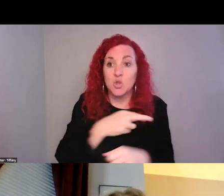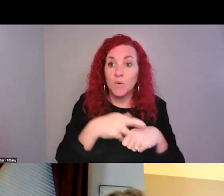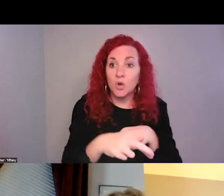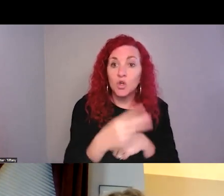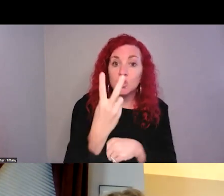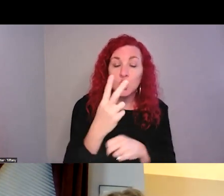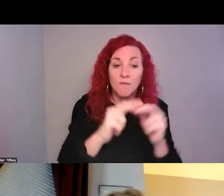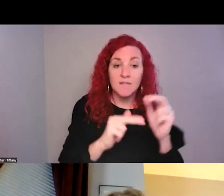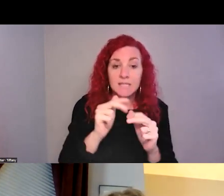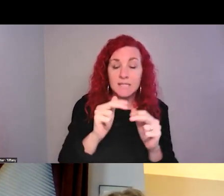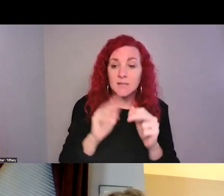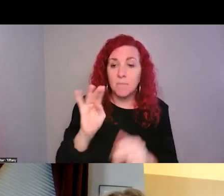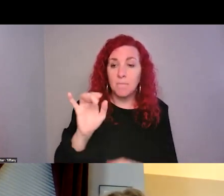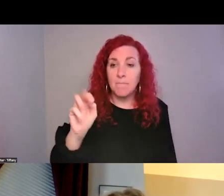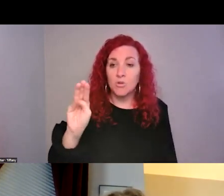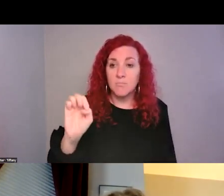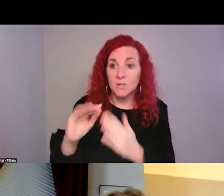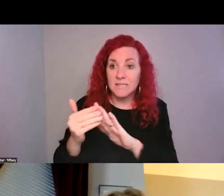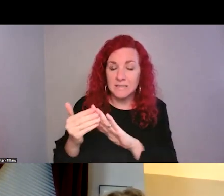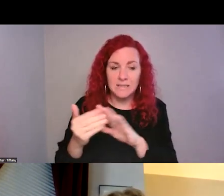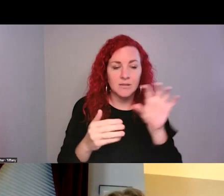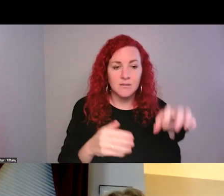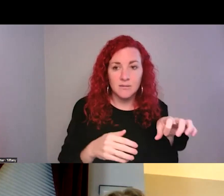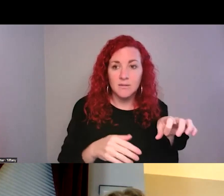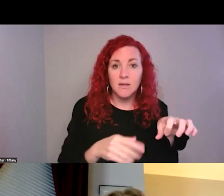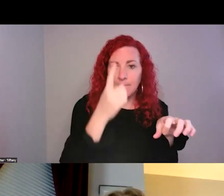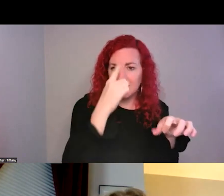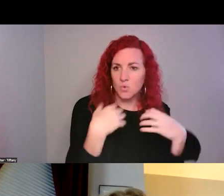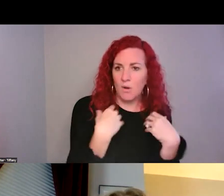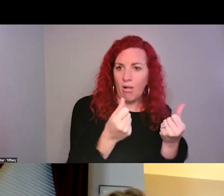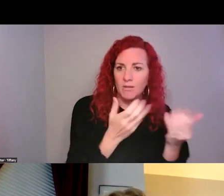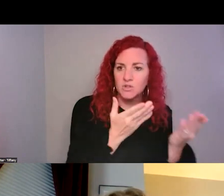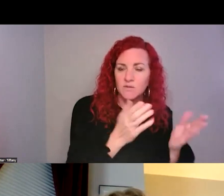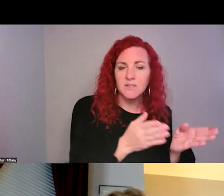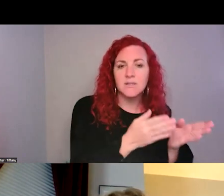ONE SERVING MENTAL HEALTH AND SUBSTANCE USE AND THE OTHER